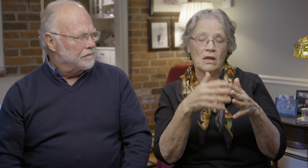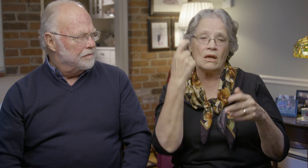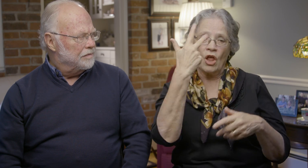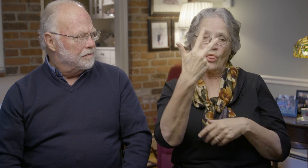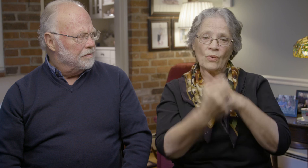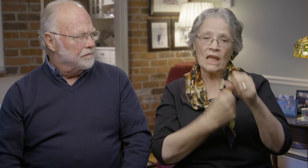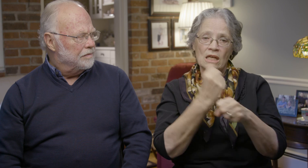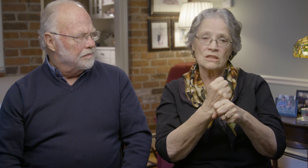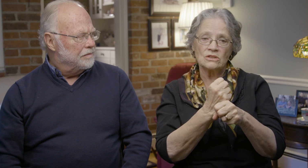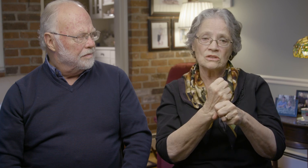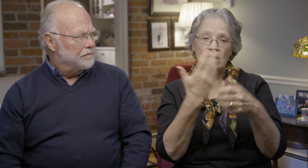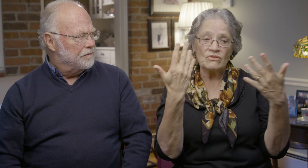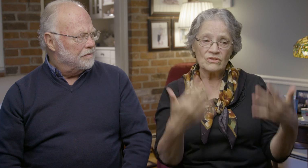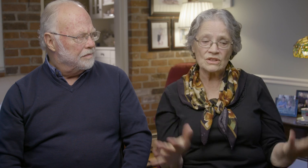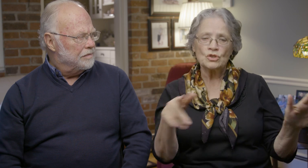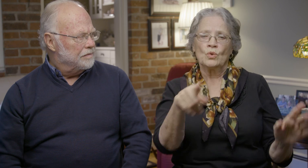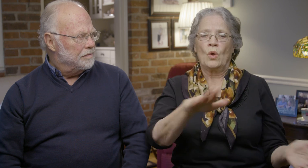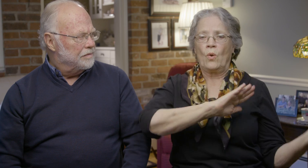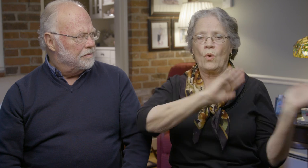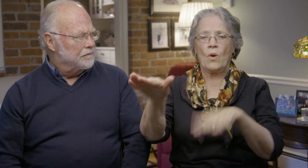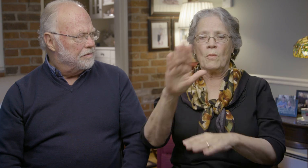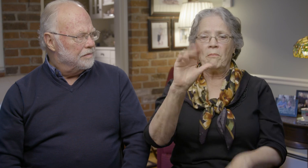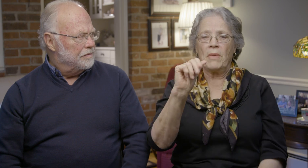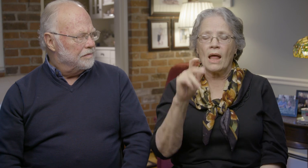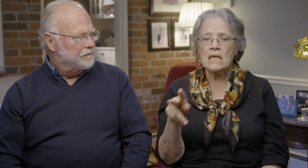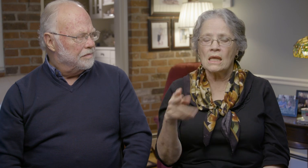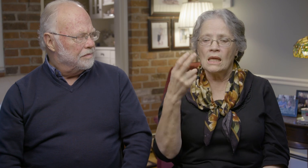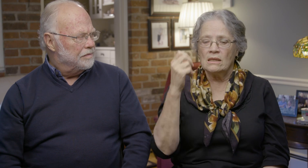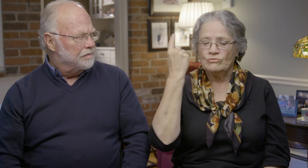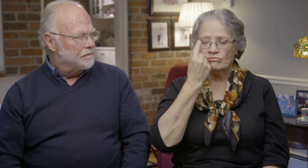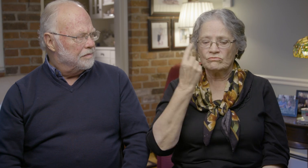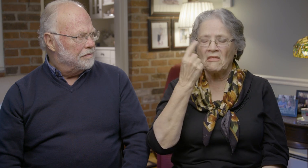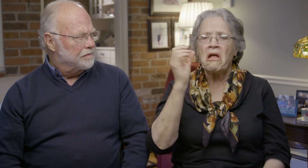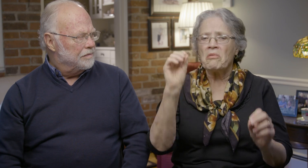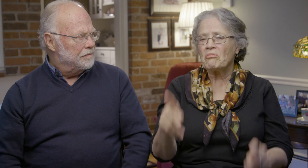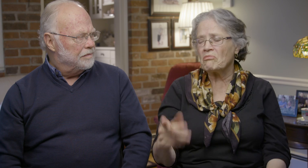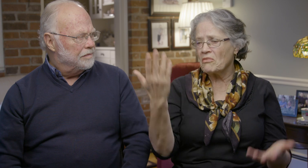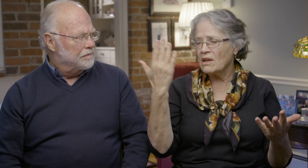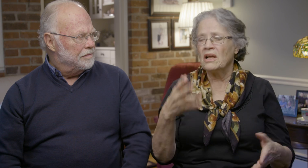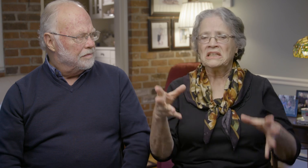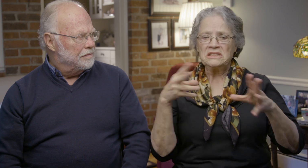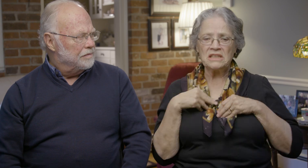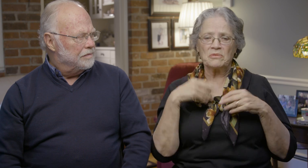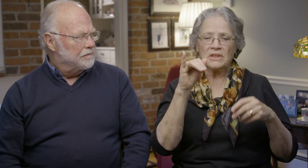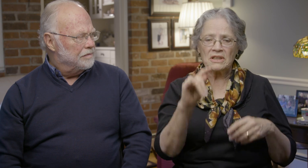for three years, and then he could return home. Clerc thought long about this, and agreed.